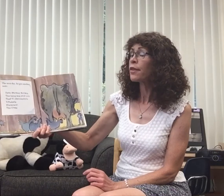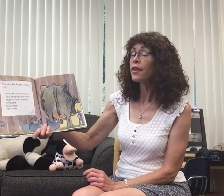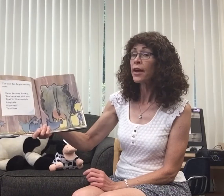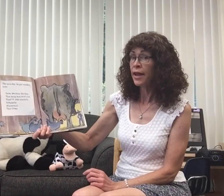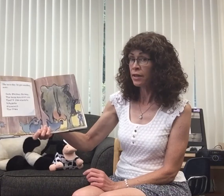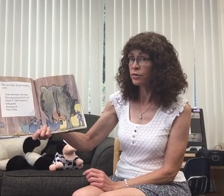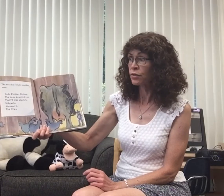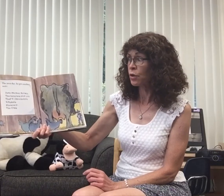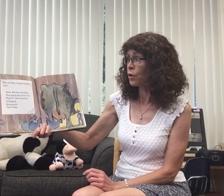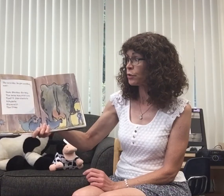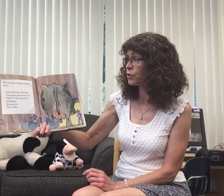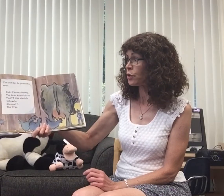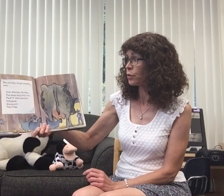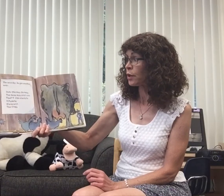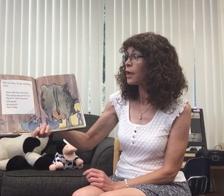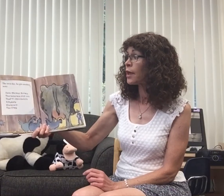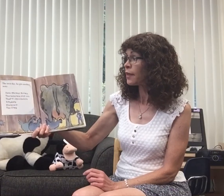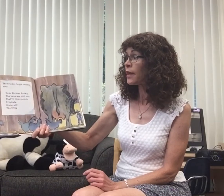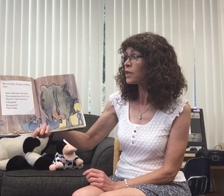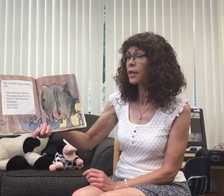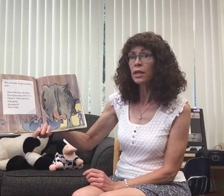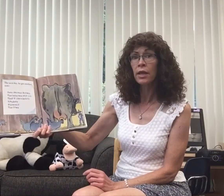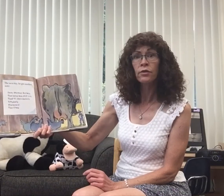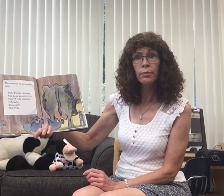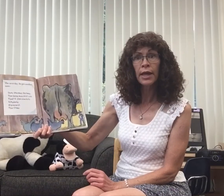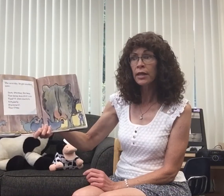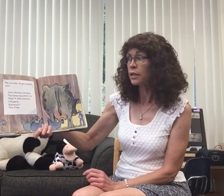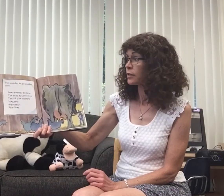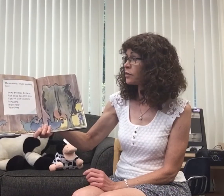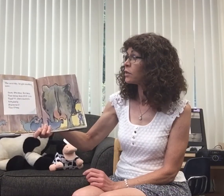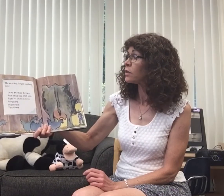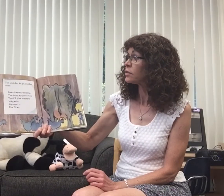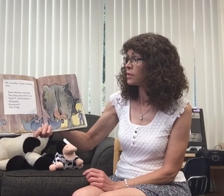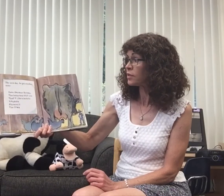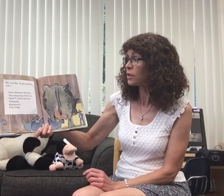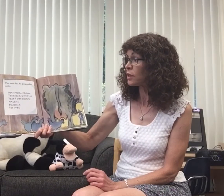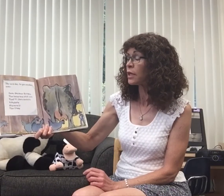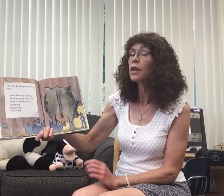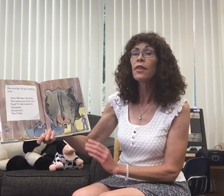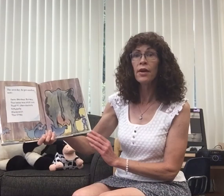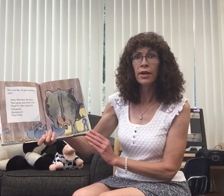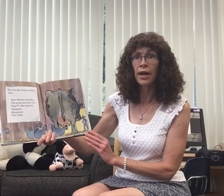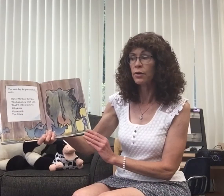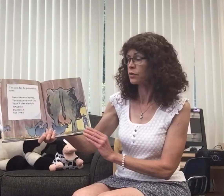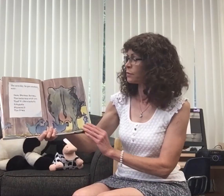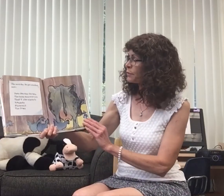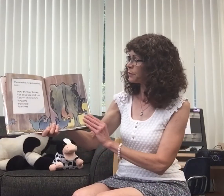The hens are cold, too. They'd like electric blankets. Sincerely, The Cows."